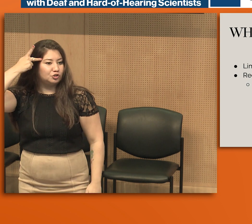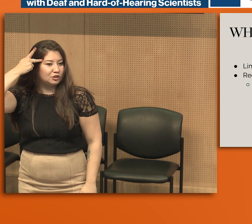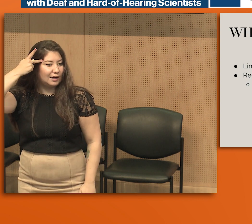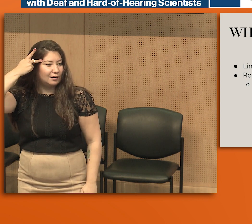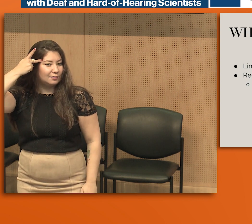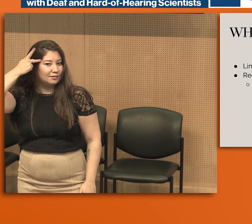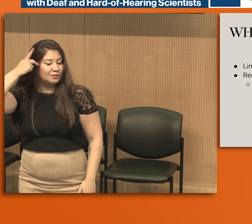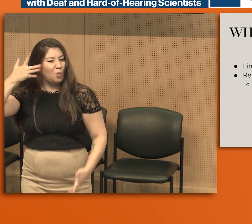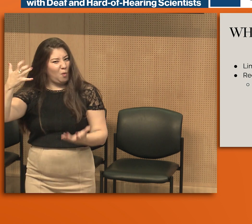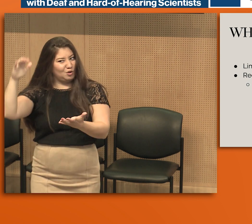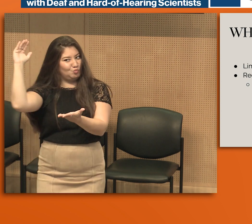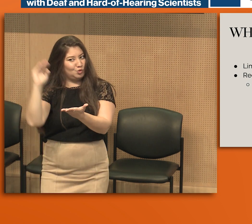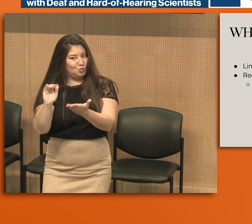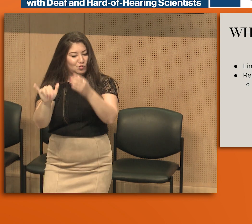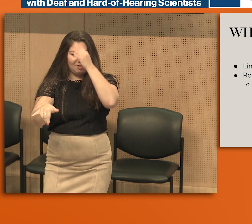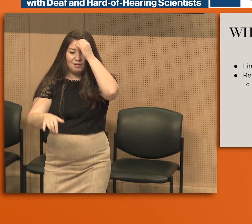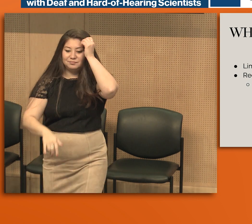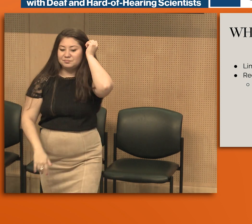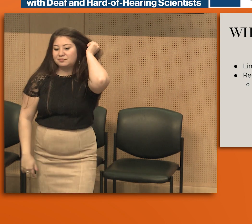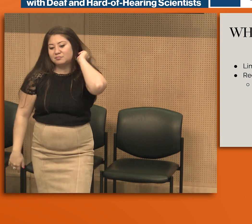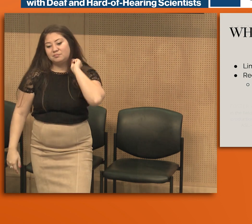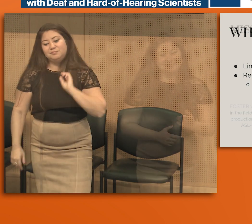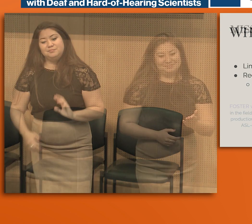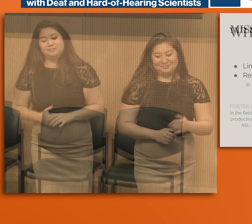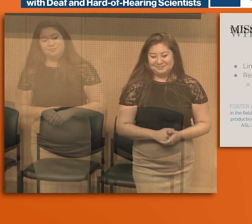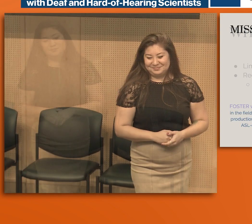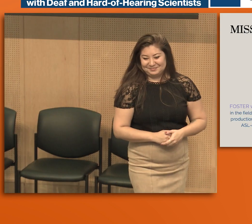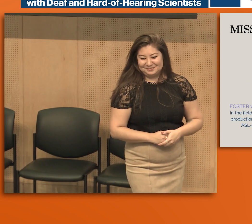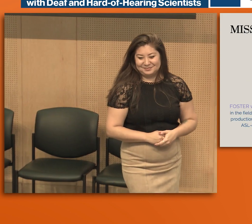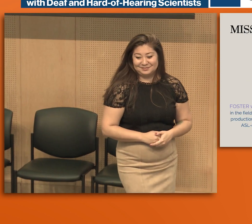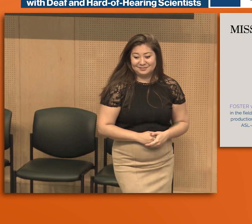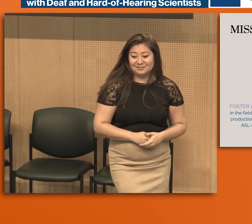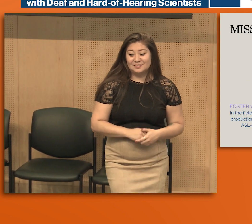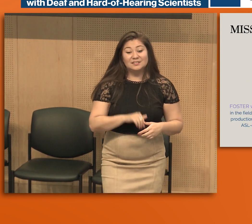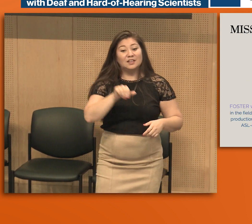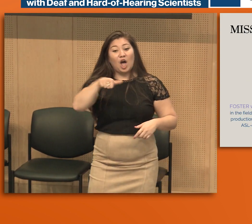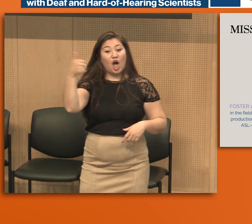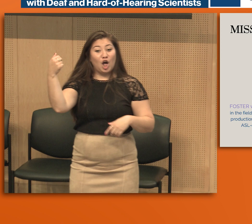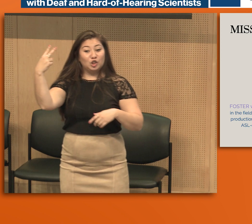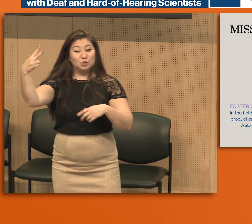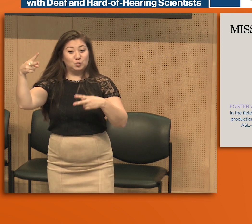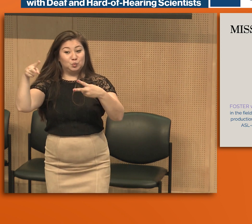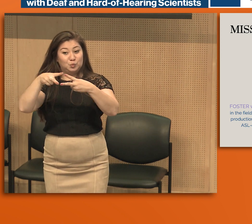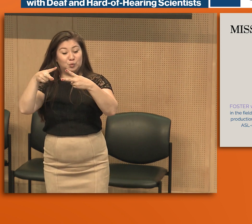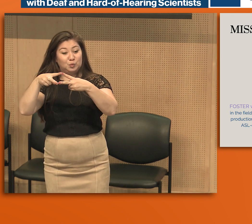would then publish an article for the public that was very misunderstood.